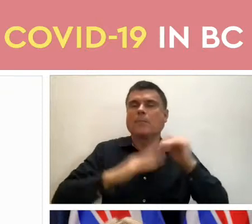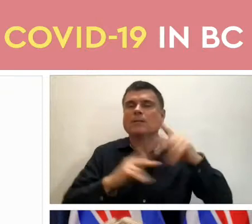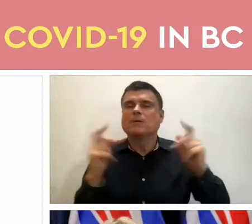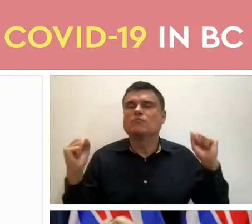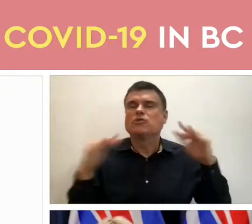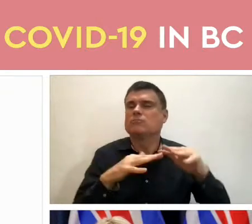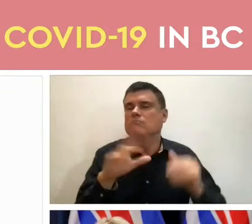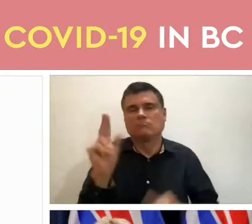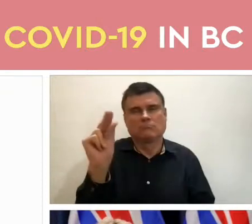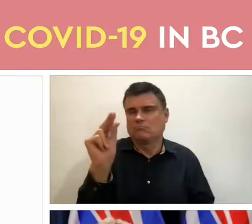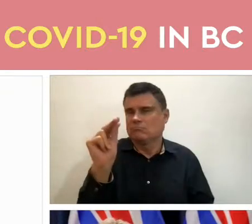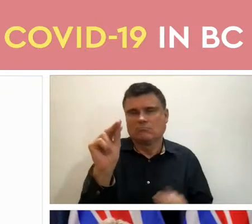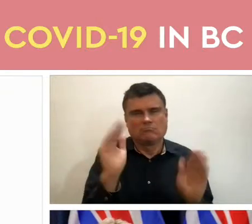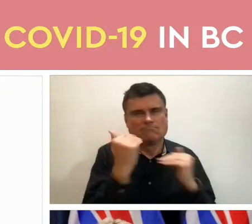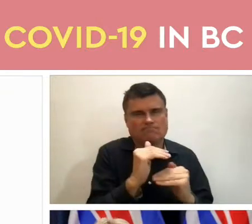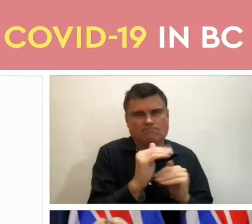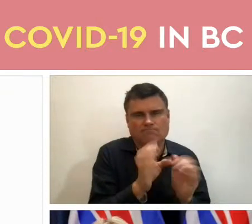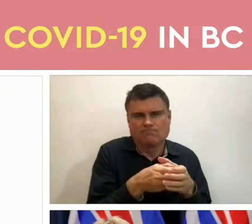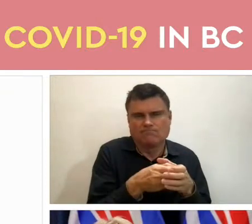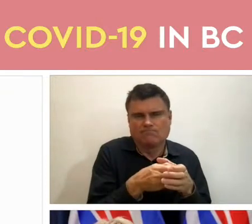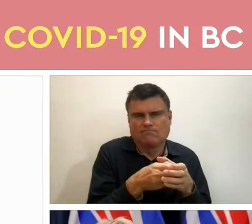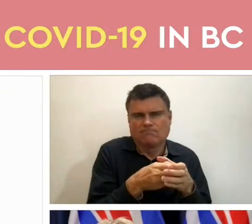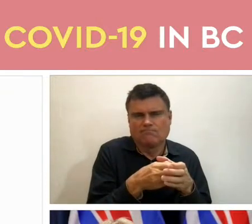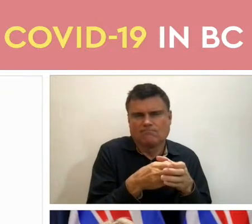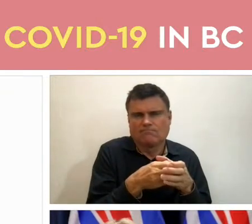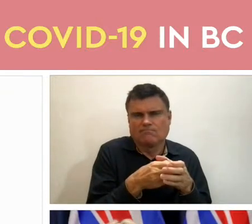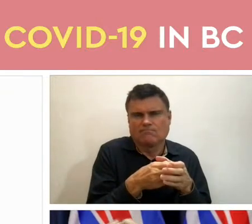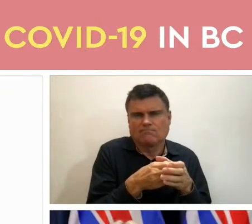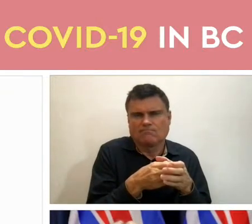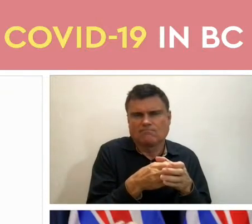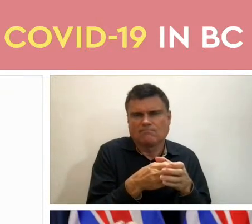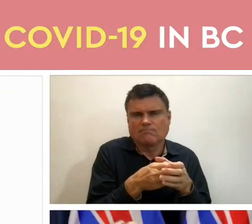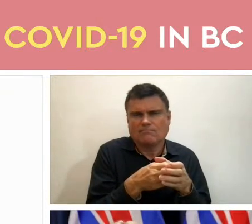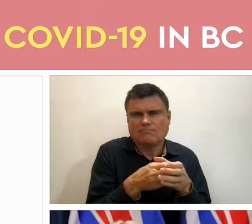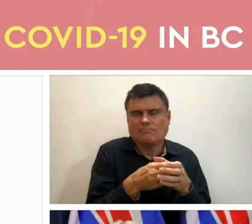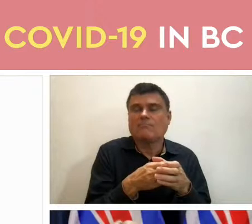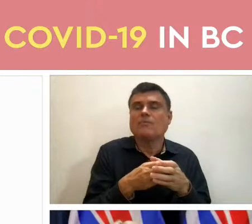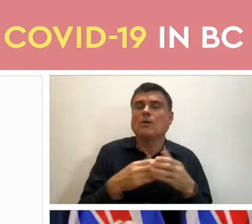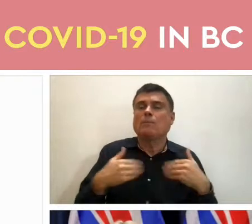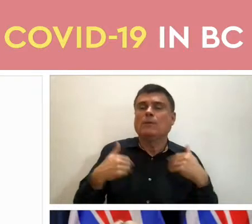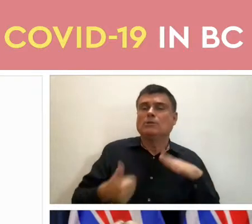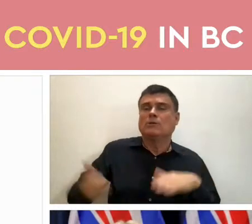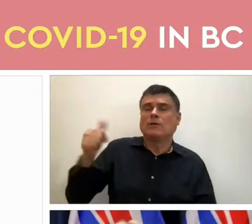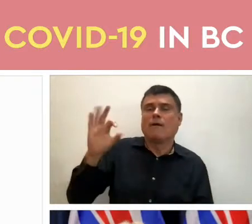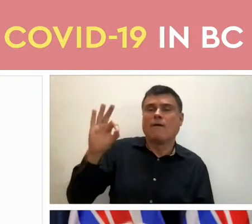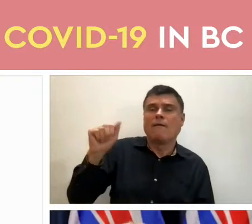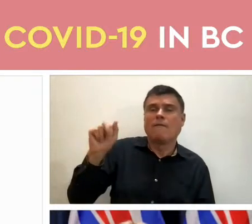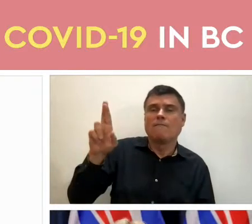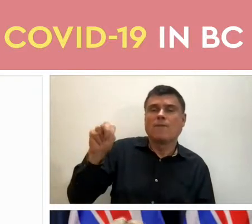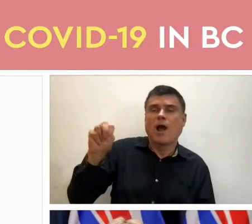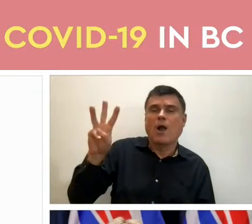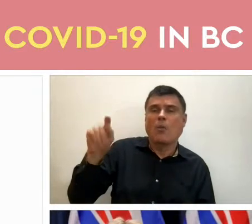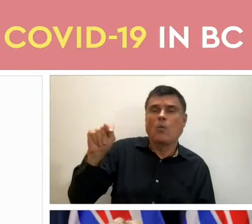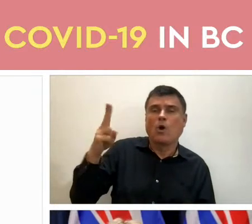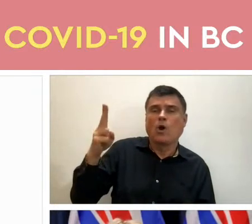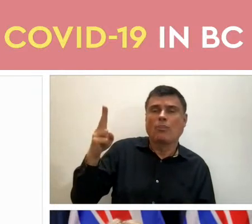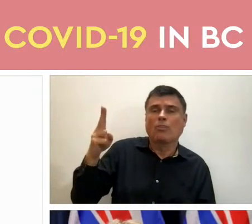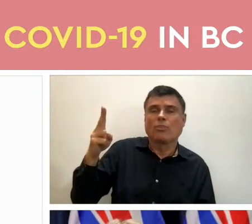things we have been through here in B.C. in the last few months and I know at this time of the